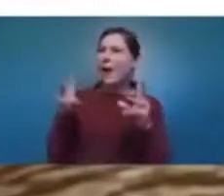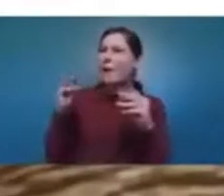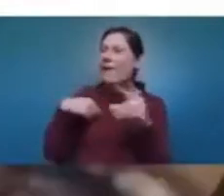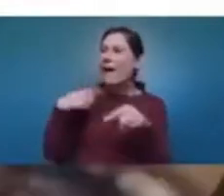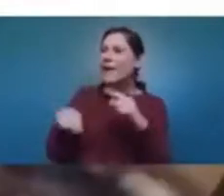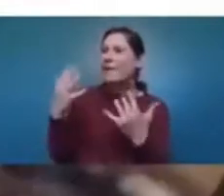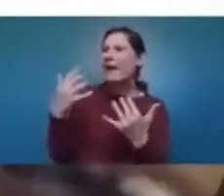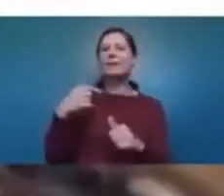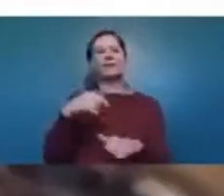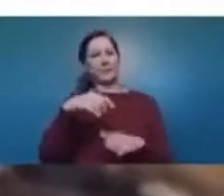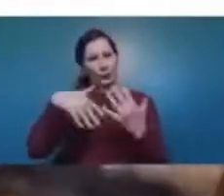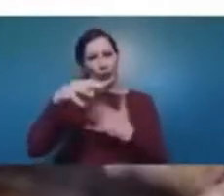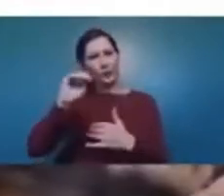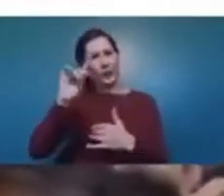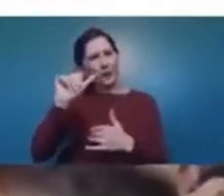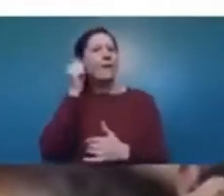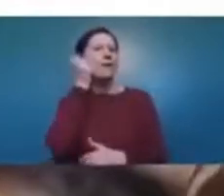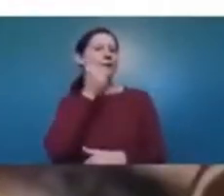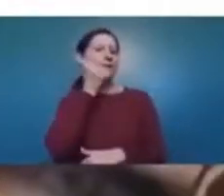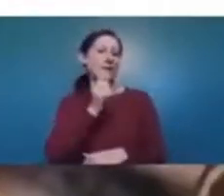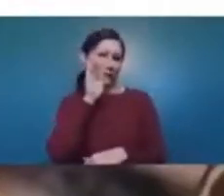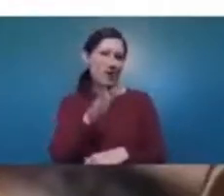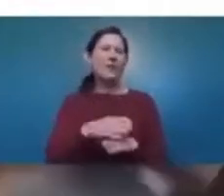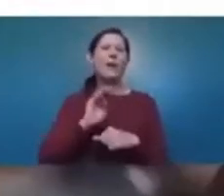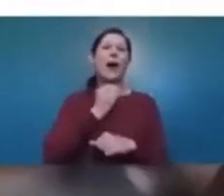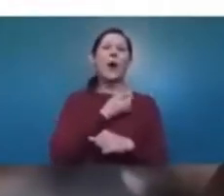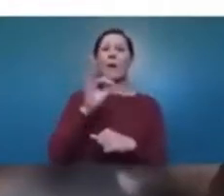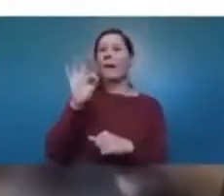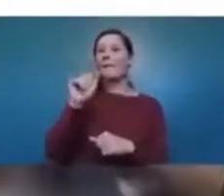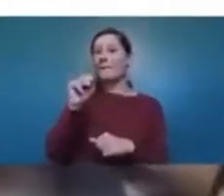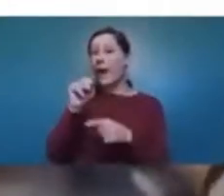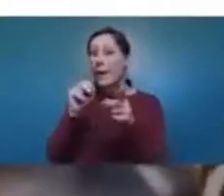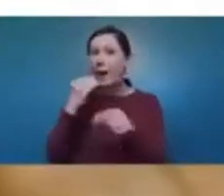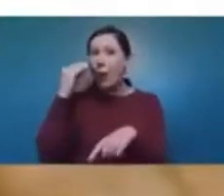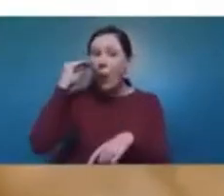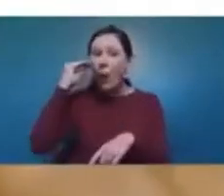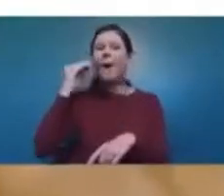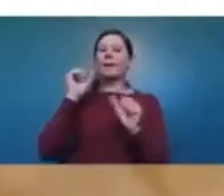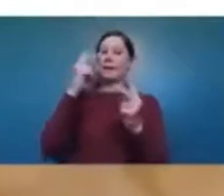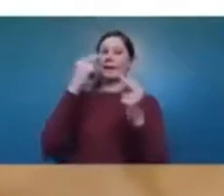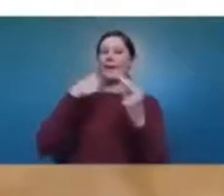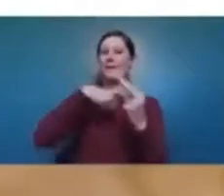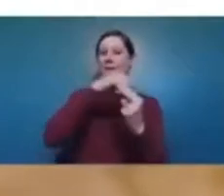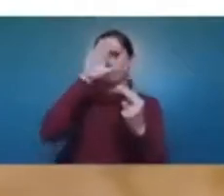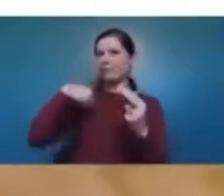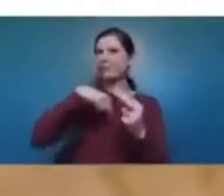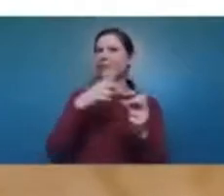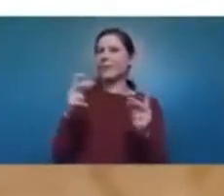Penguin Leader: We're going to be on social media every day so our fans at home can still see us and know we're okay. Sociable Penguin: I'm gonna get so